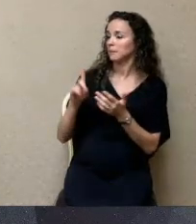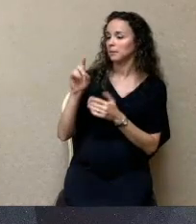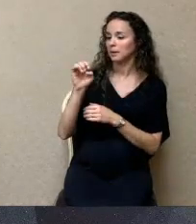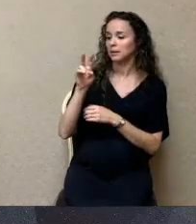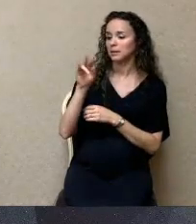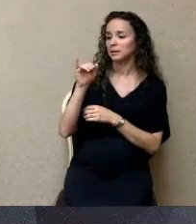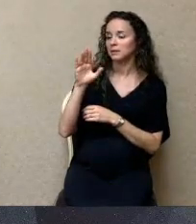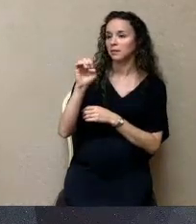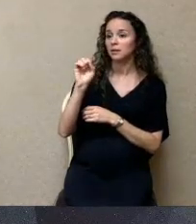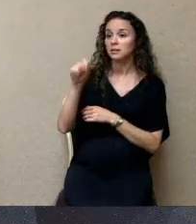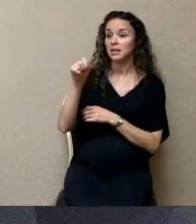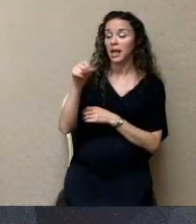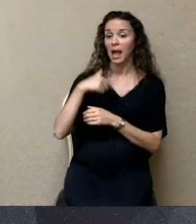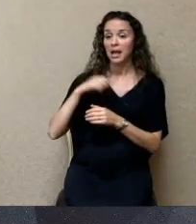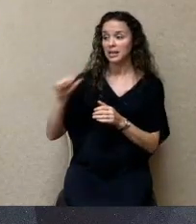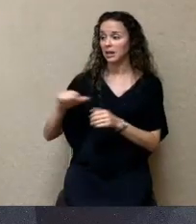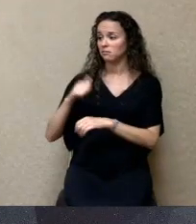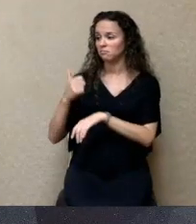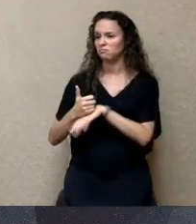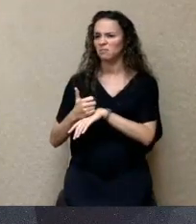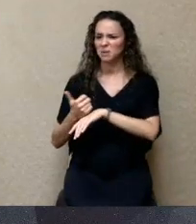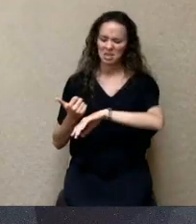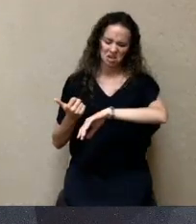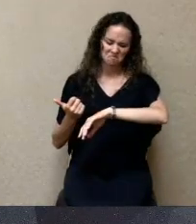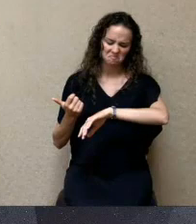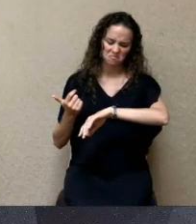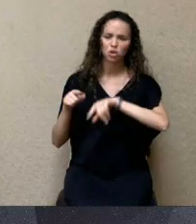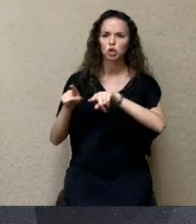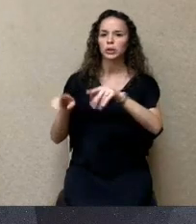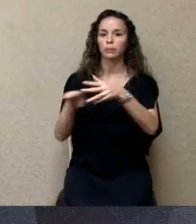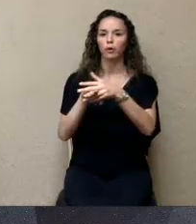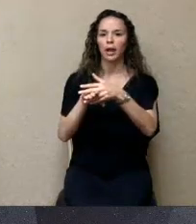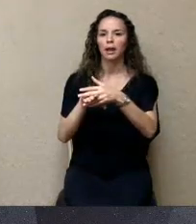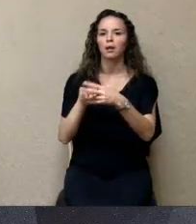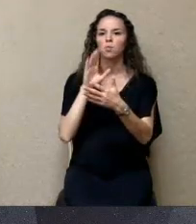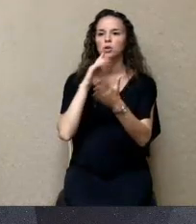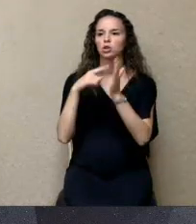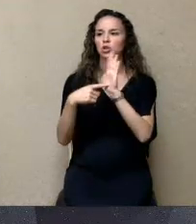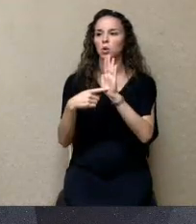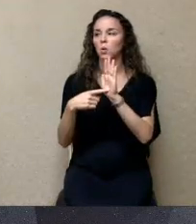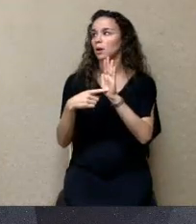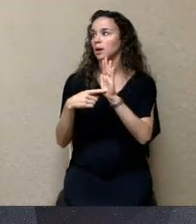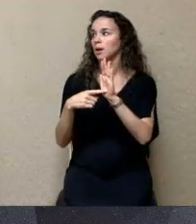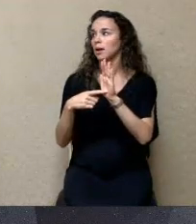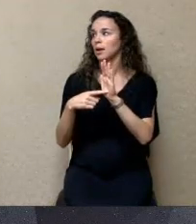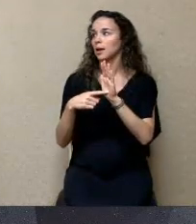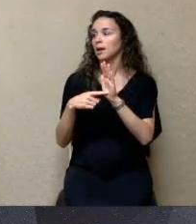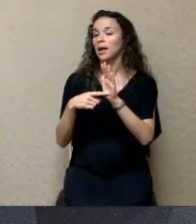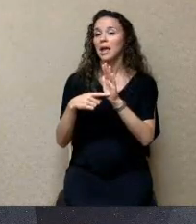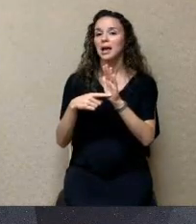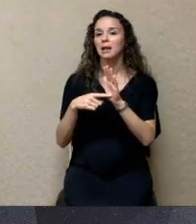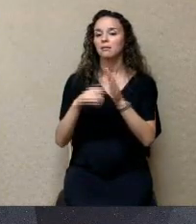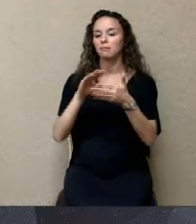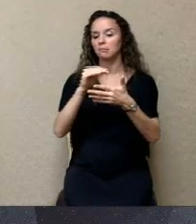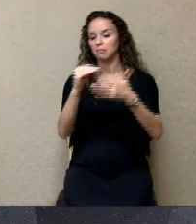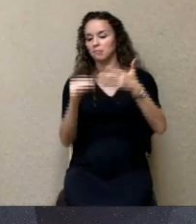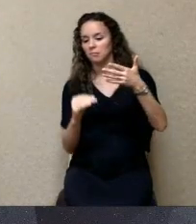Did you bring some devices? I have some, yep, they're here, so we can pull those out during the break and then I actually, I'm leaving after the second break, but I can keep them out during the